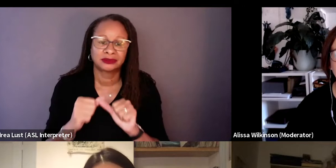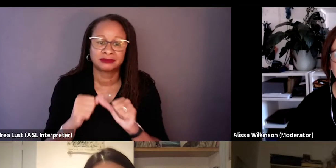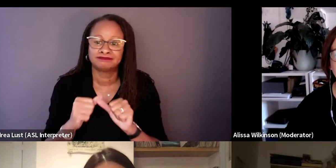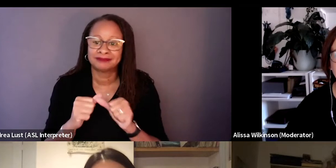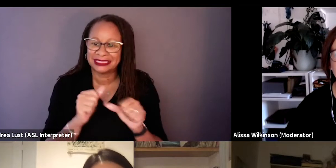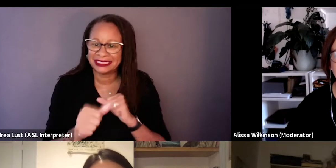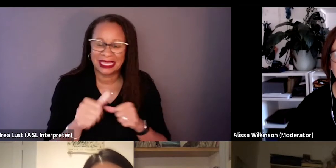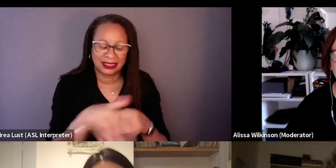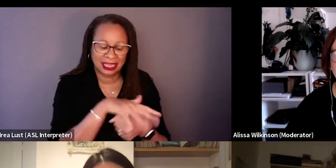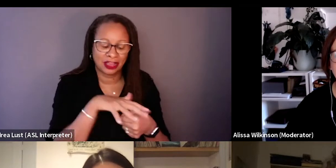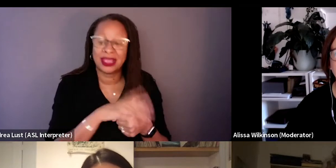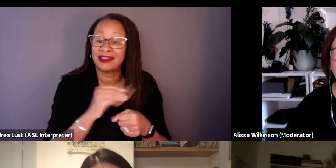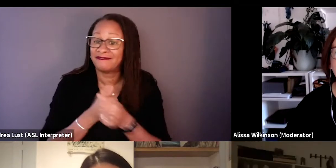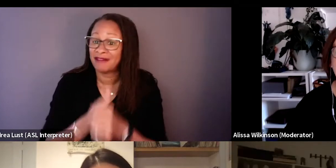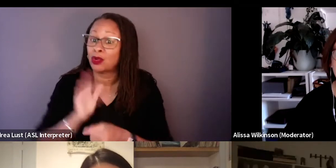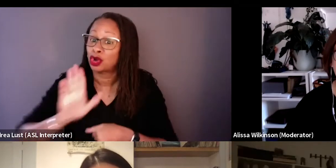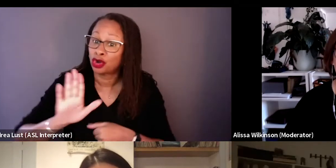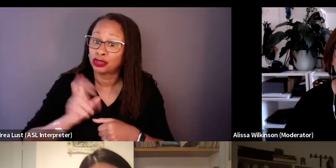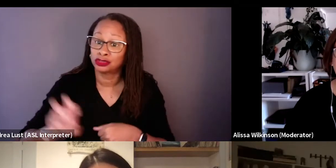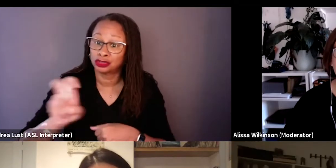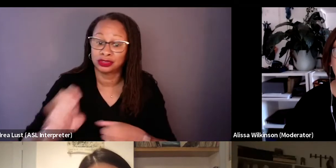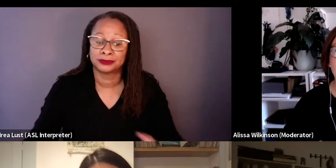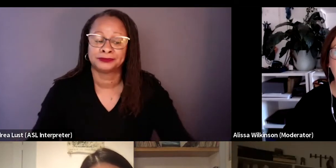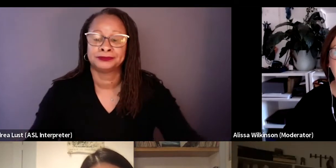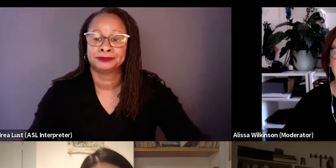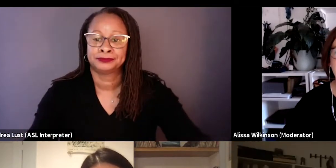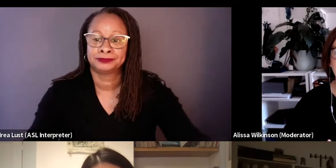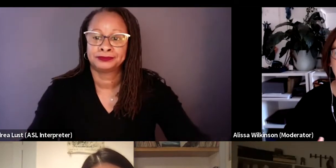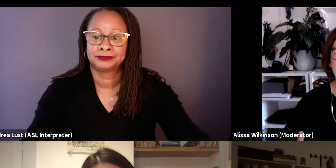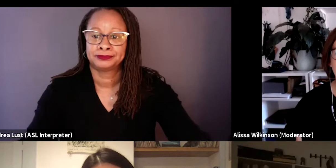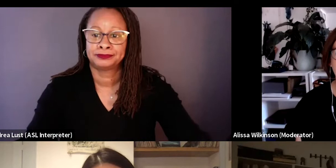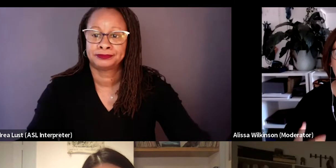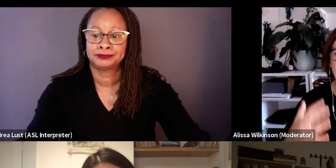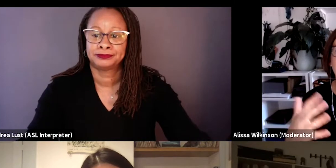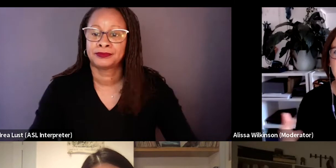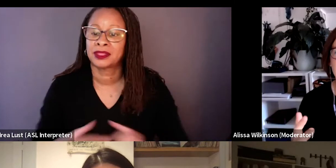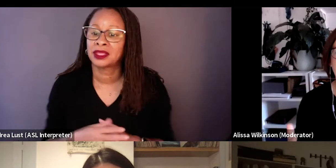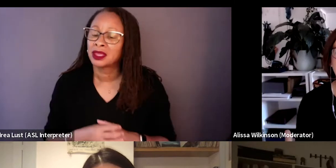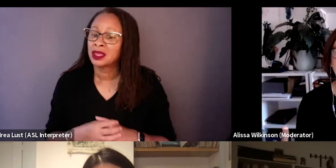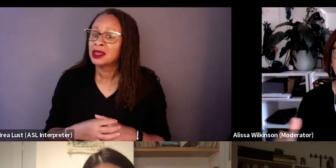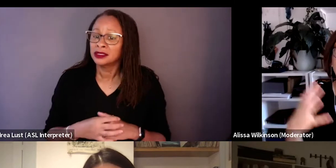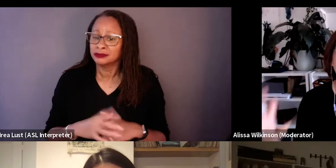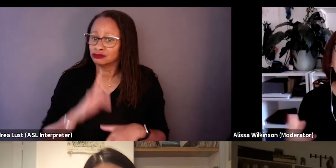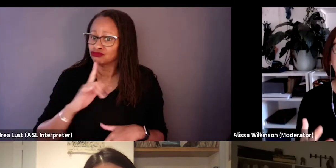and follow her journey. Hmm. I, you know, she is so wonderful. Sort of what, just to like her presence